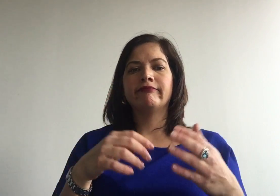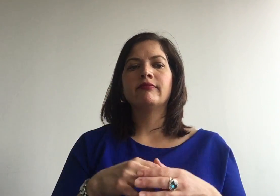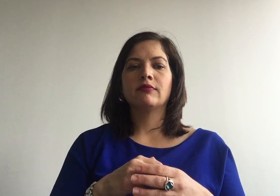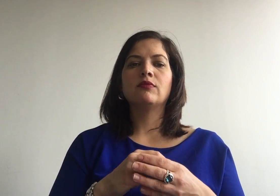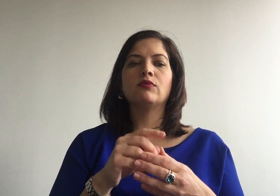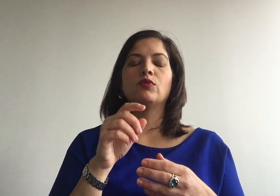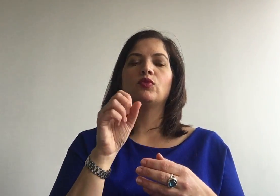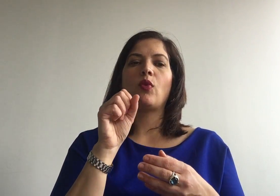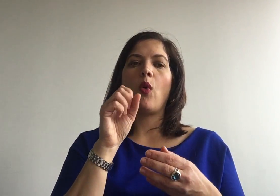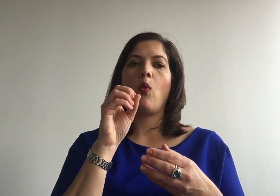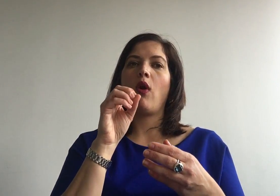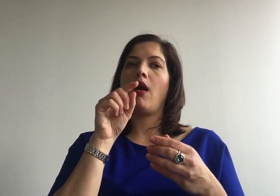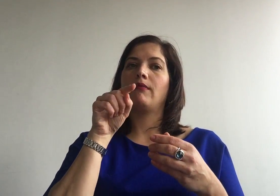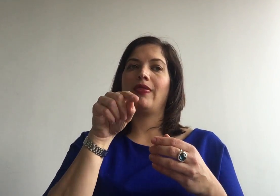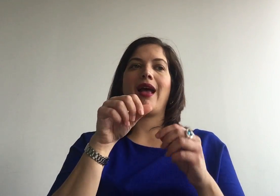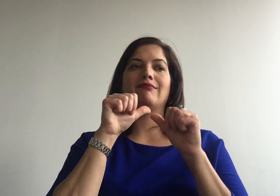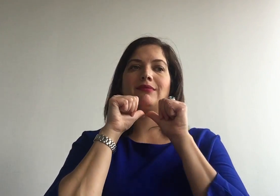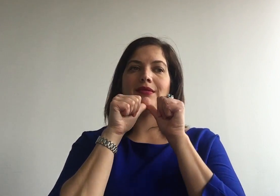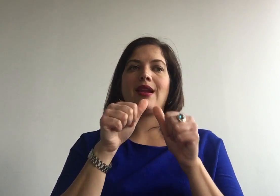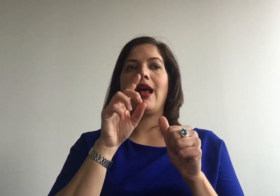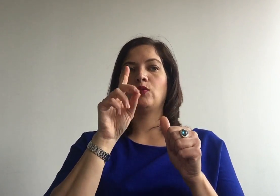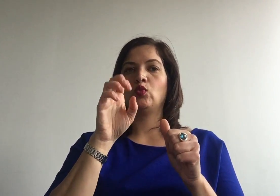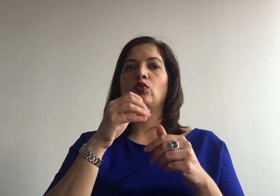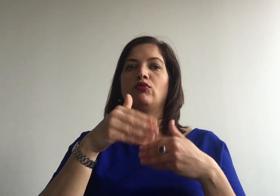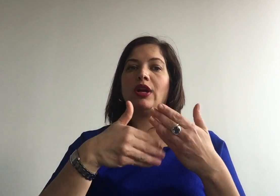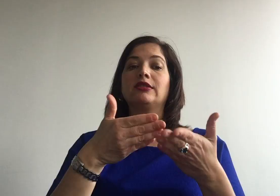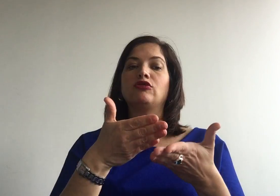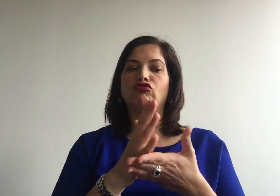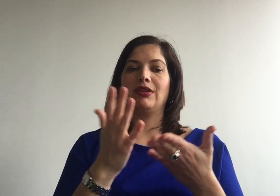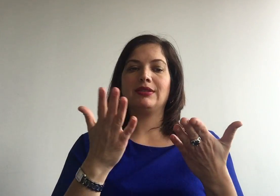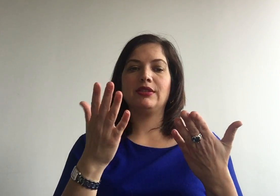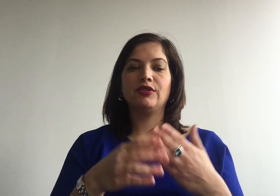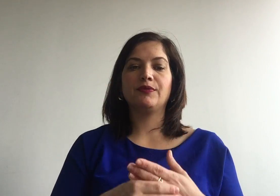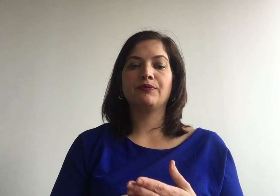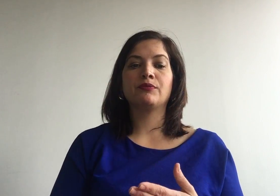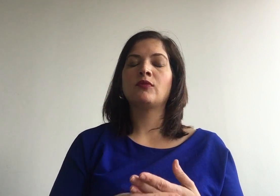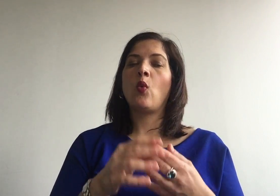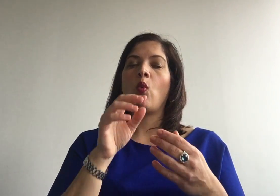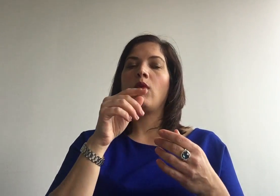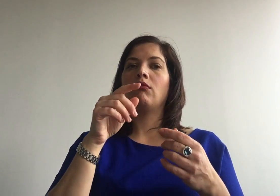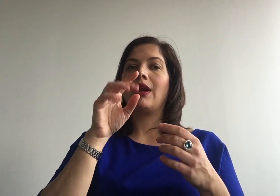They are denied due process rights here.